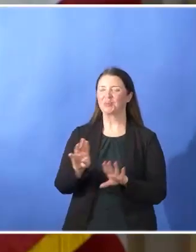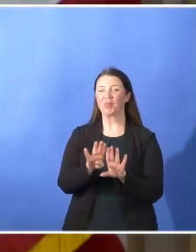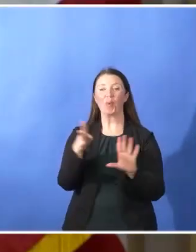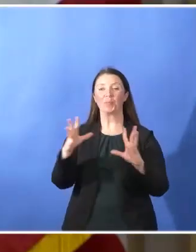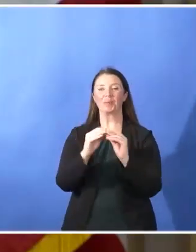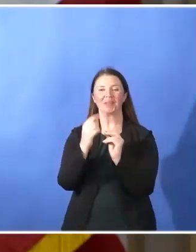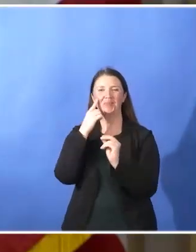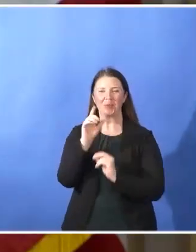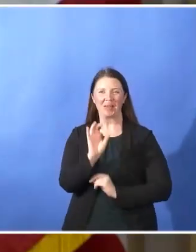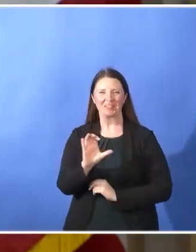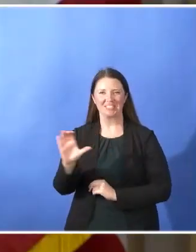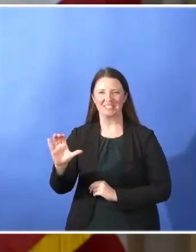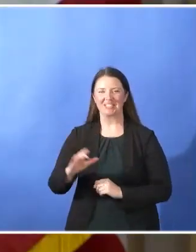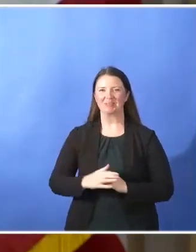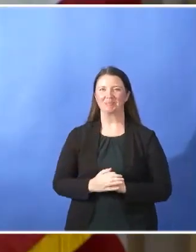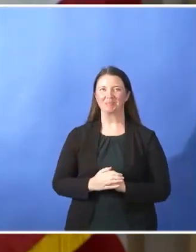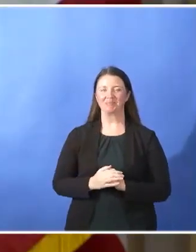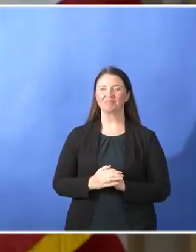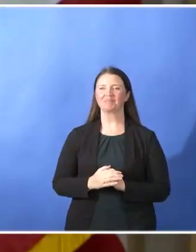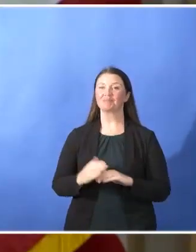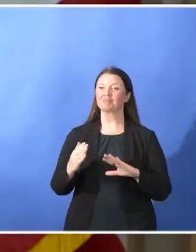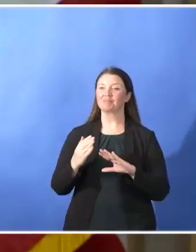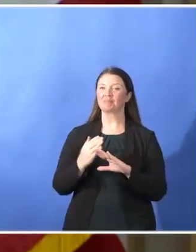BEFORE WE TURN TO OUR OPEN MEETING AGENDA, I JUST WANT TO